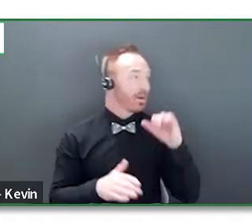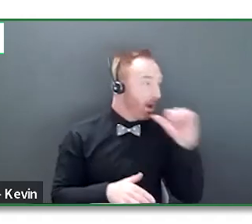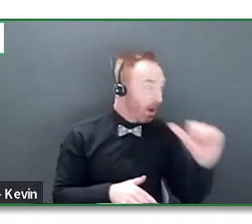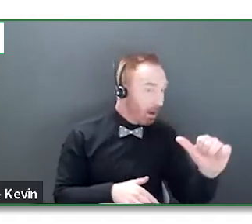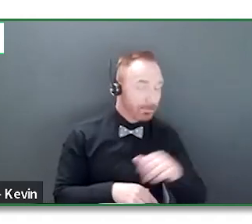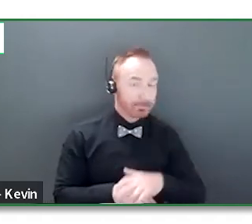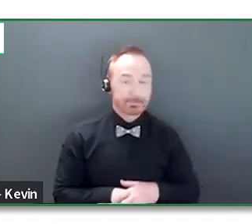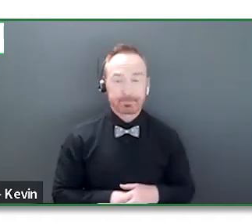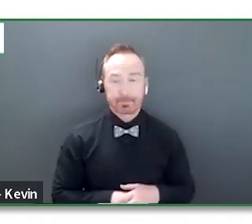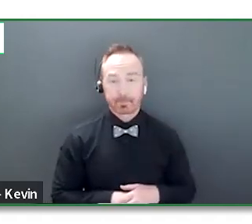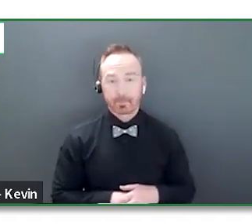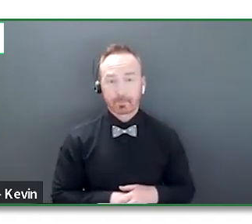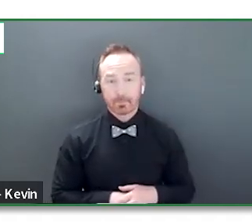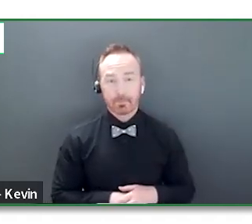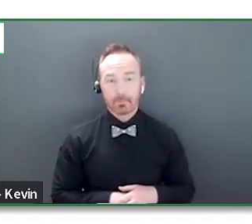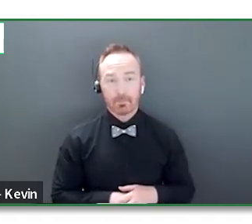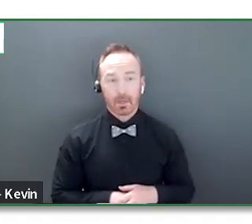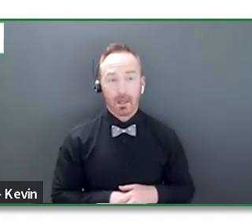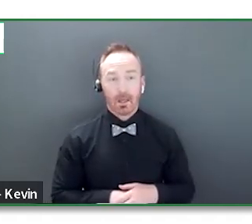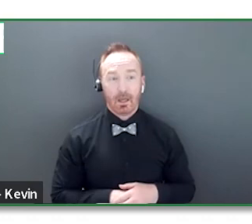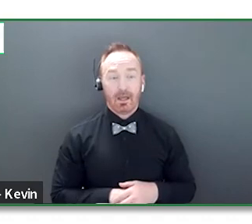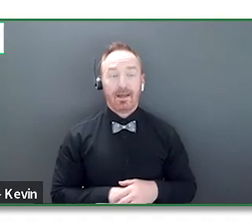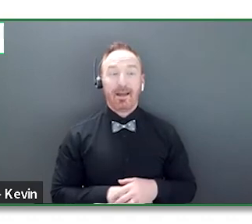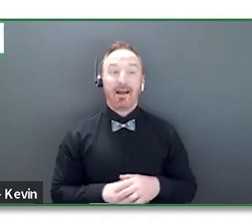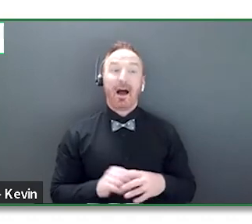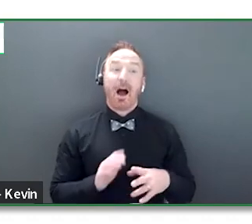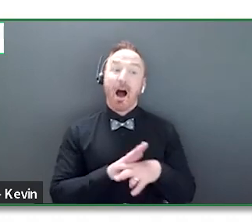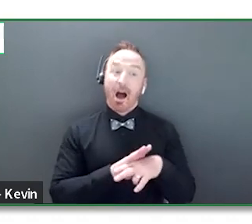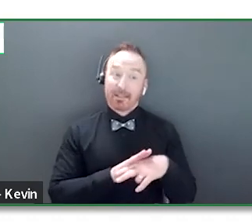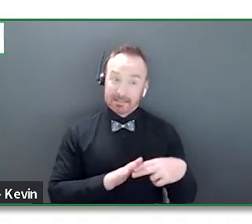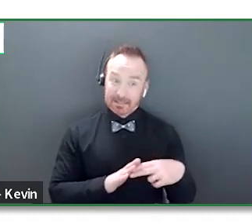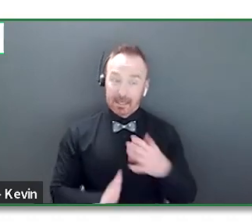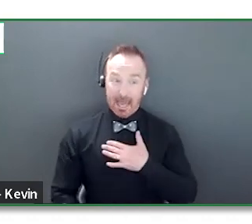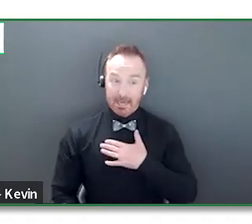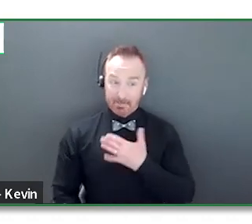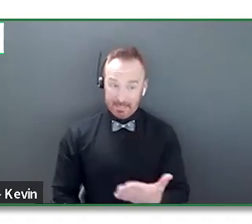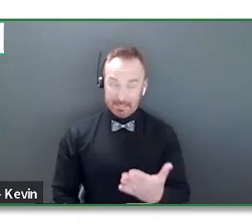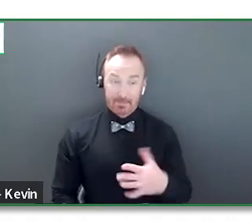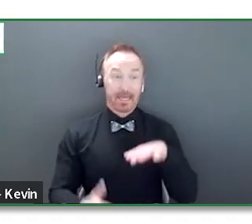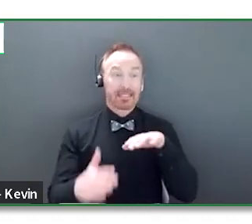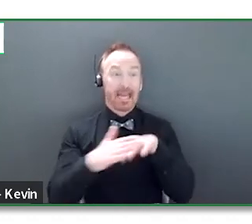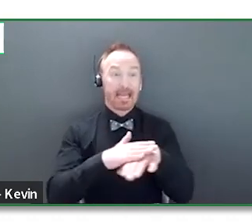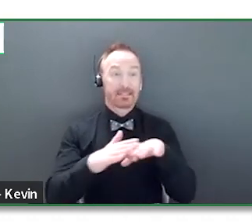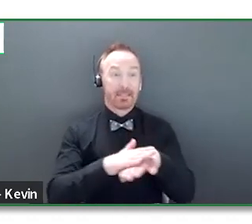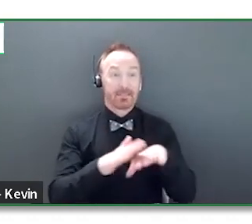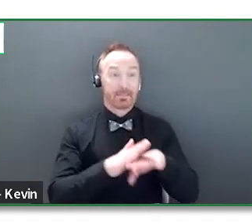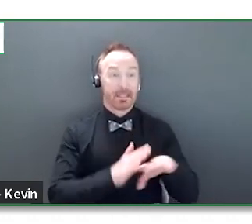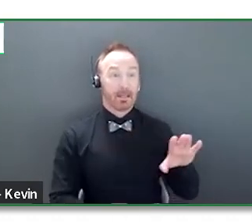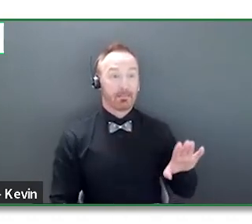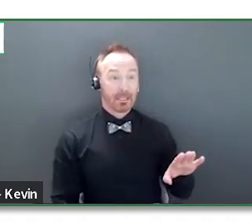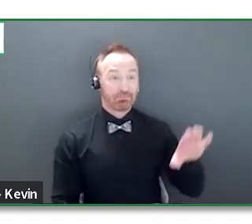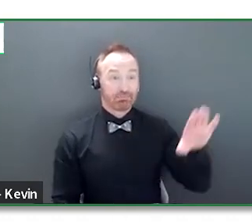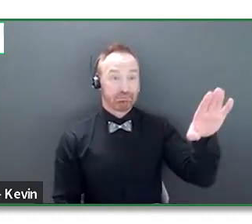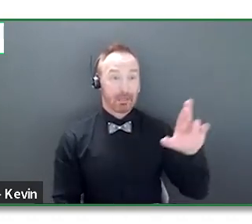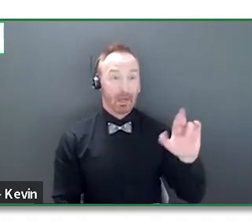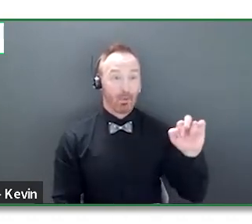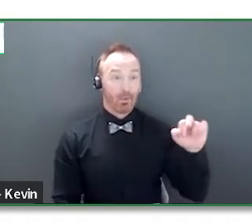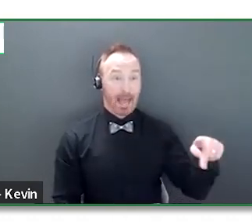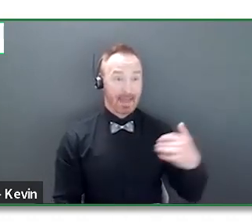I have to admit we made them accessible with a ramp but the washroom facility next to it is not accessible. So then that's the next step that we have to